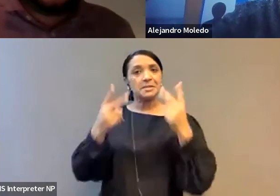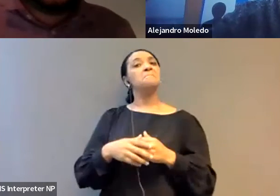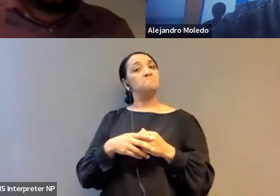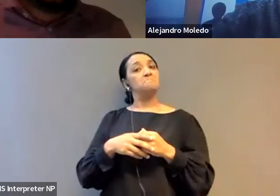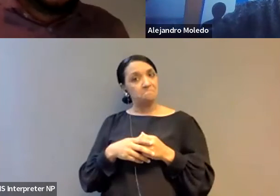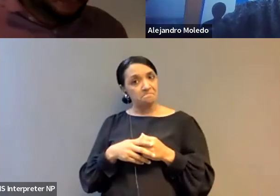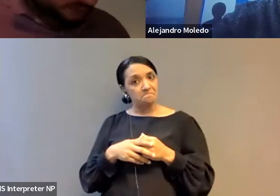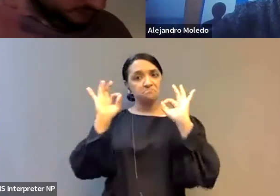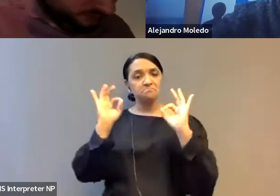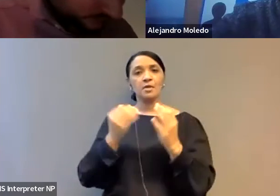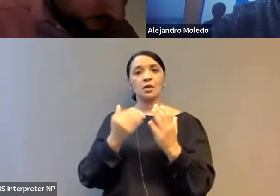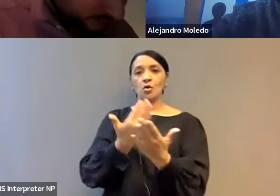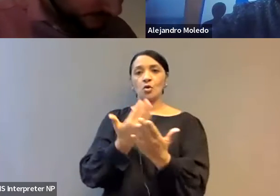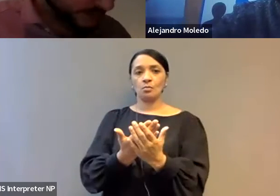takes the form of a directive,